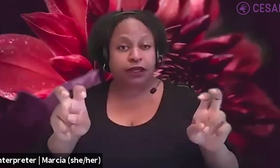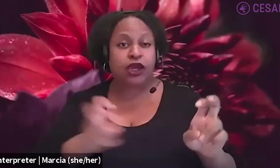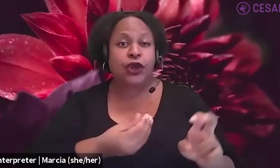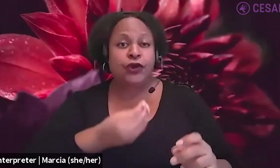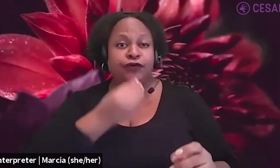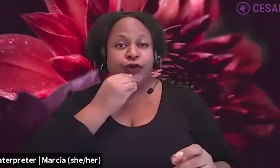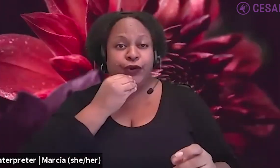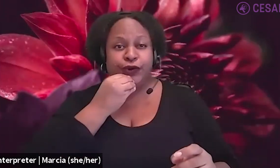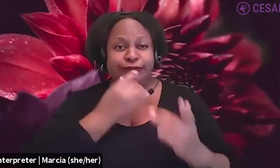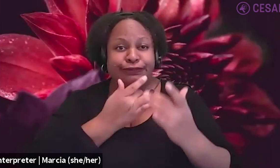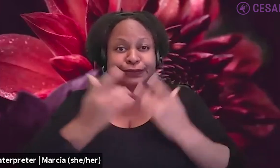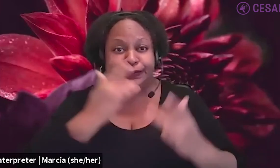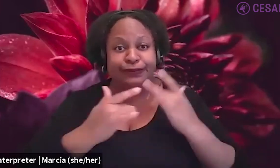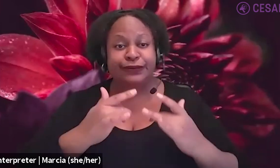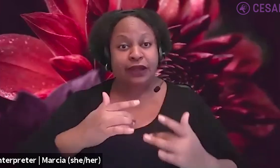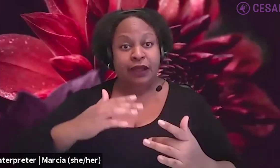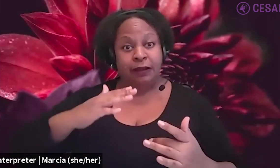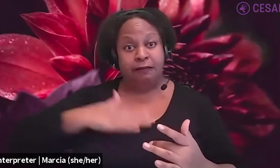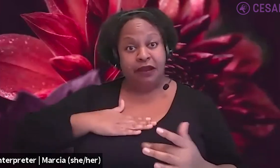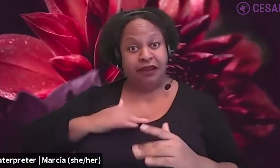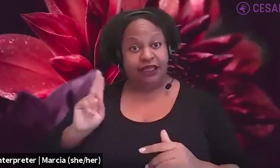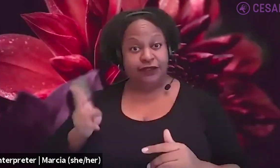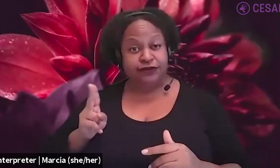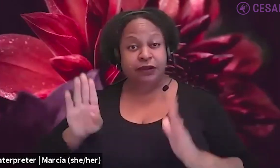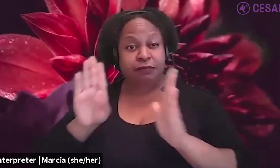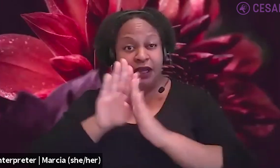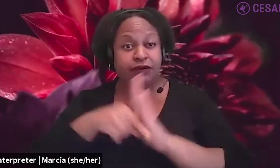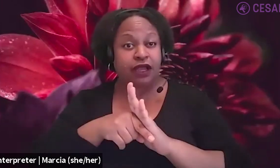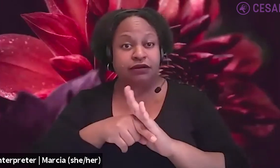coming from generational money ground me in this conversation as I recently paid off my student